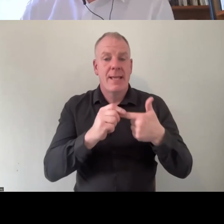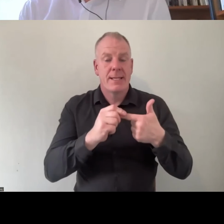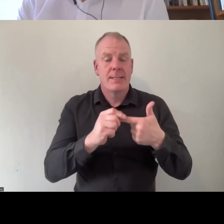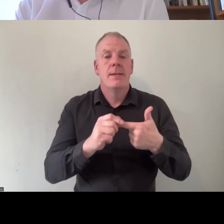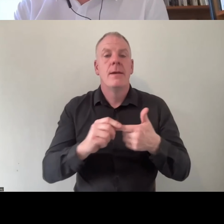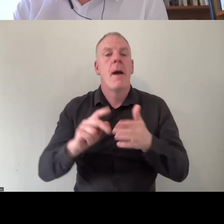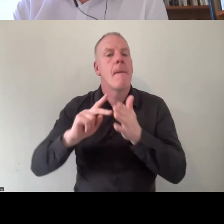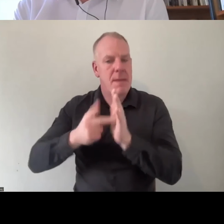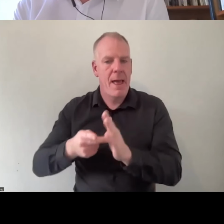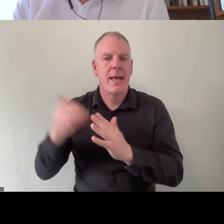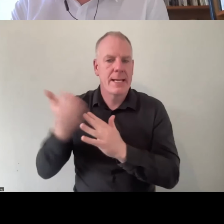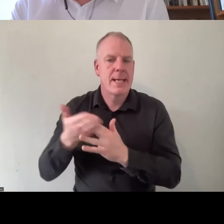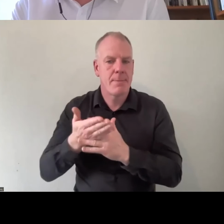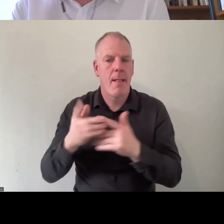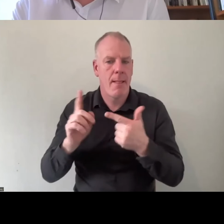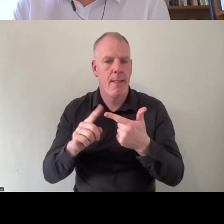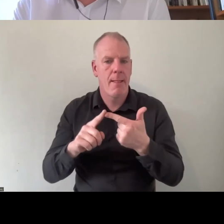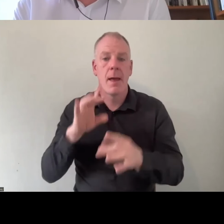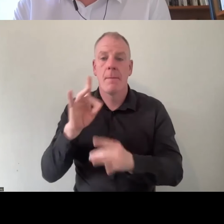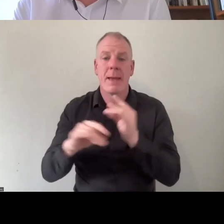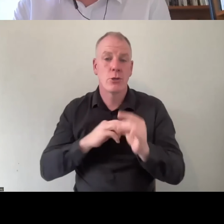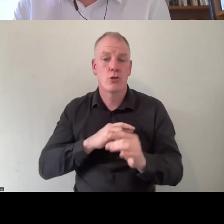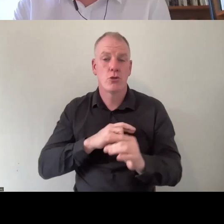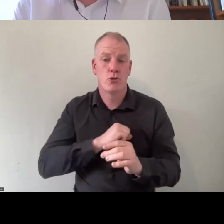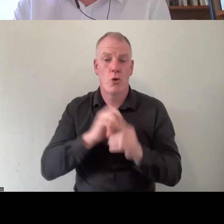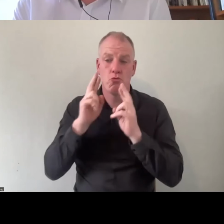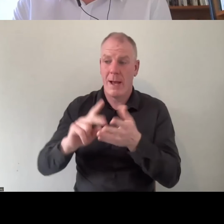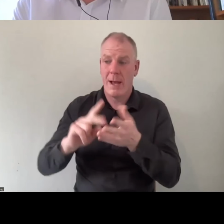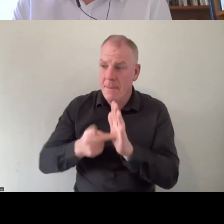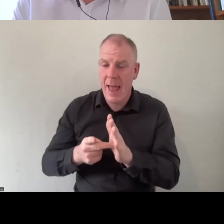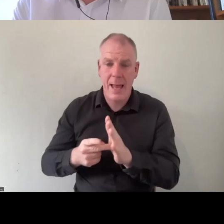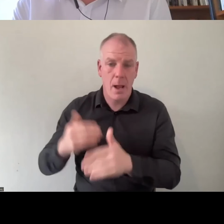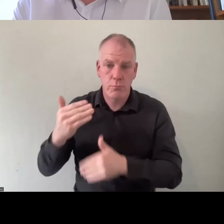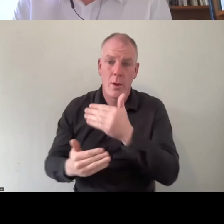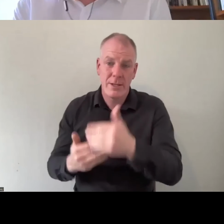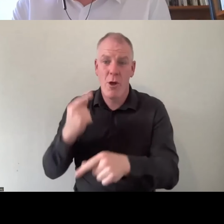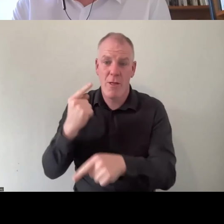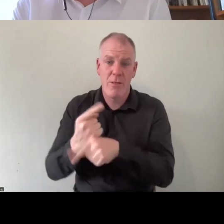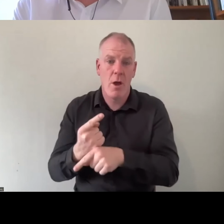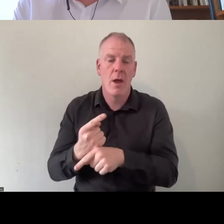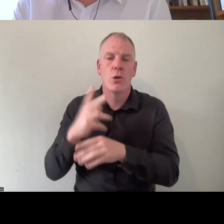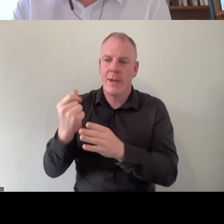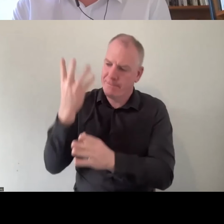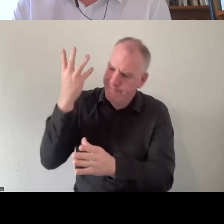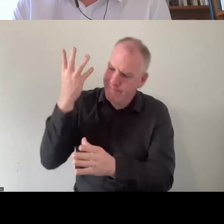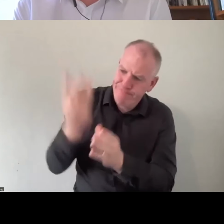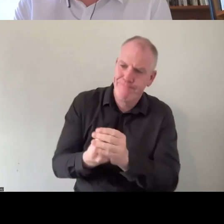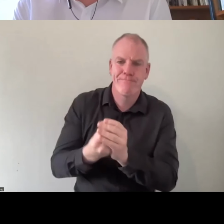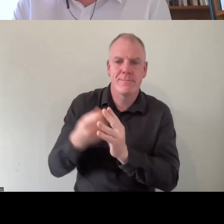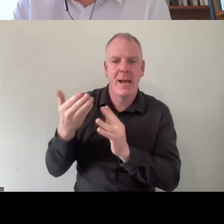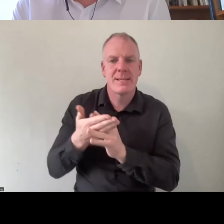So, ensure you put the necessary plans and procedures in place to ensure you embed accessibility in Universal Design in everything that you do.